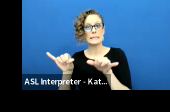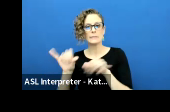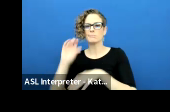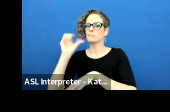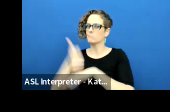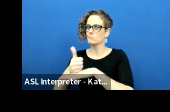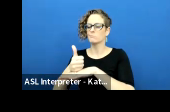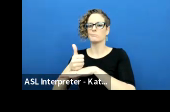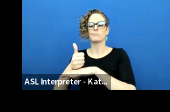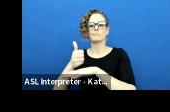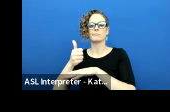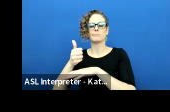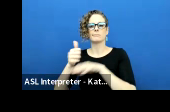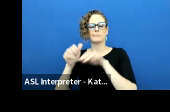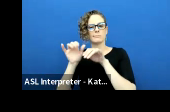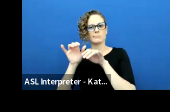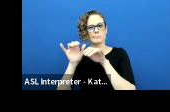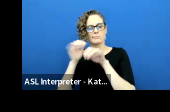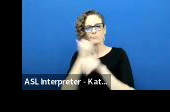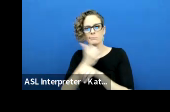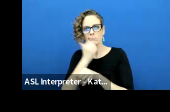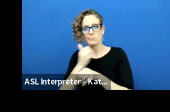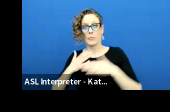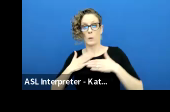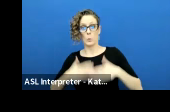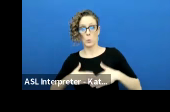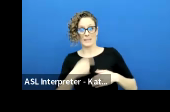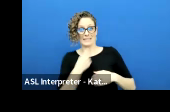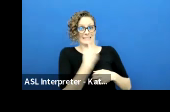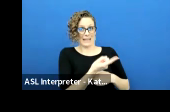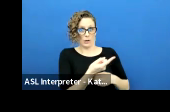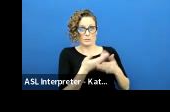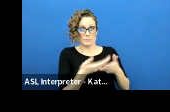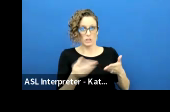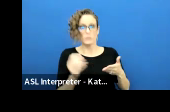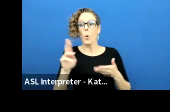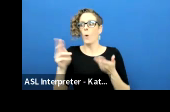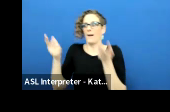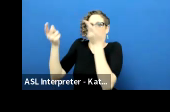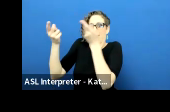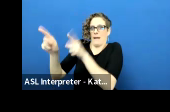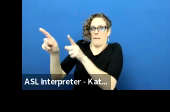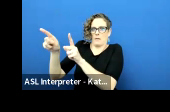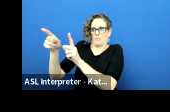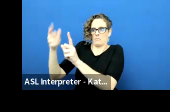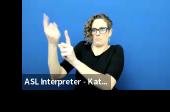based on either human telling something to do or based on an event that's happened right a very